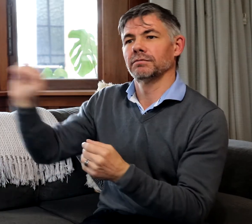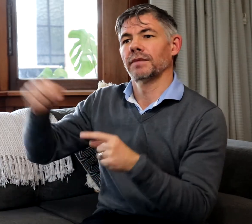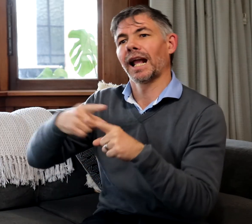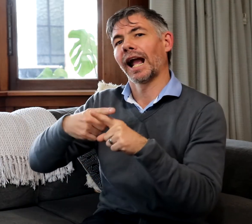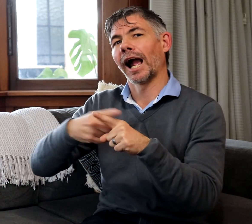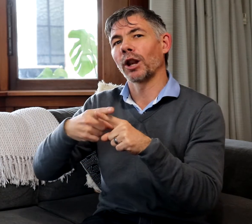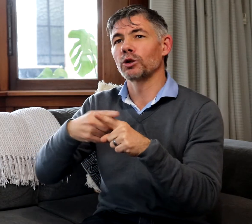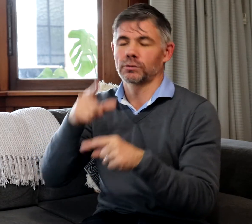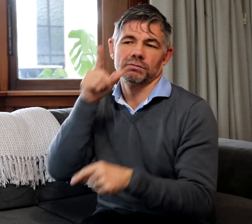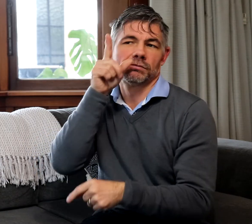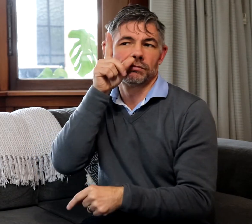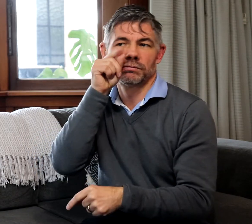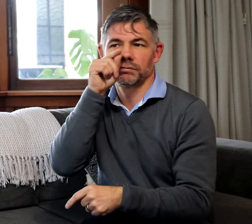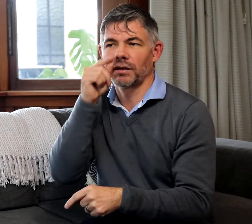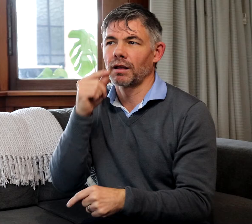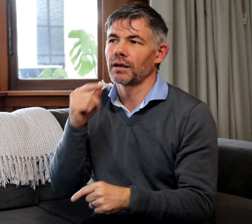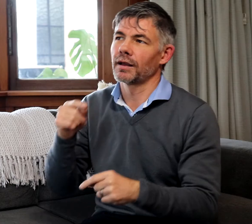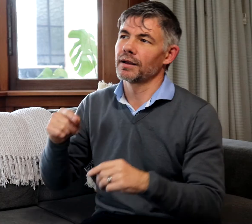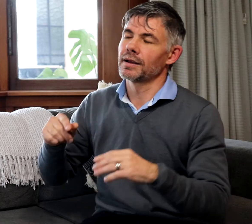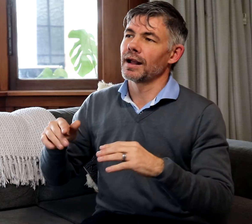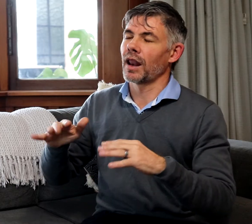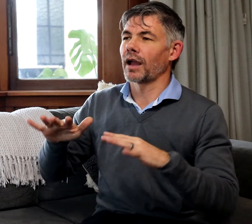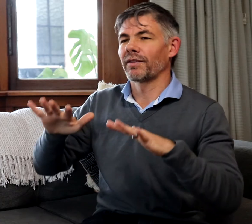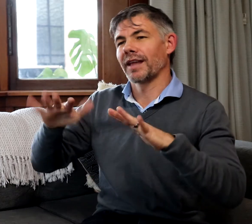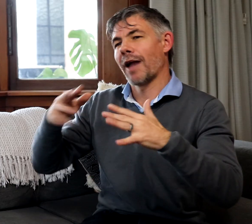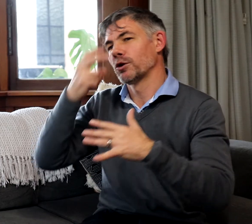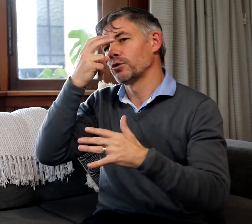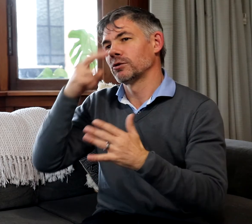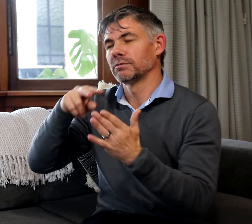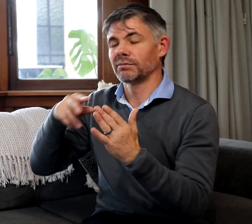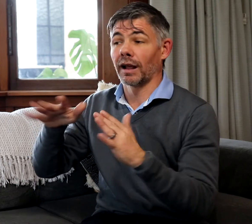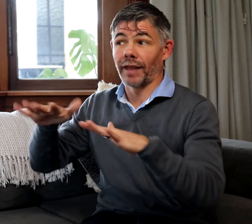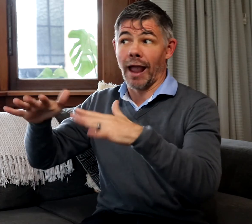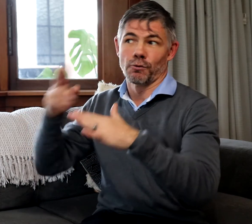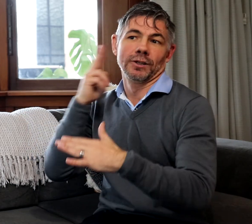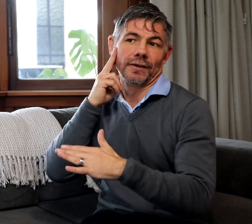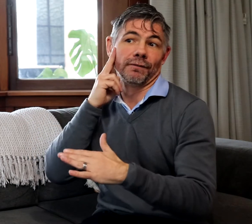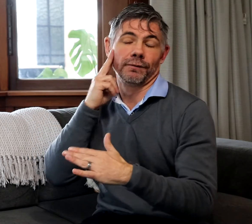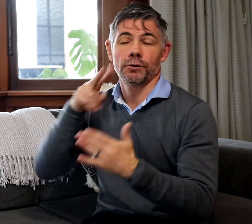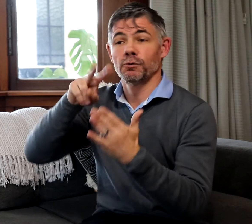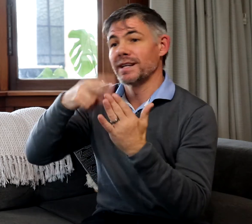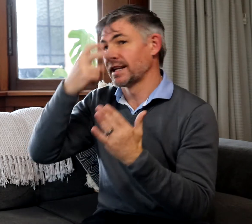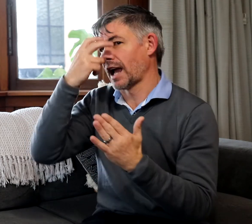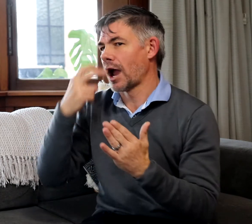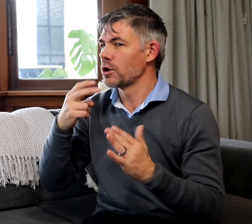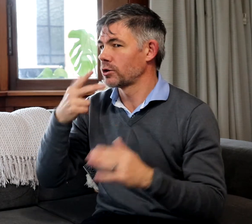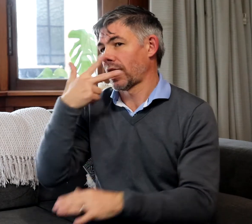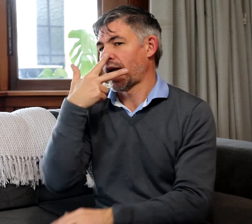They wouldn't have the same literacy ability in English as they would have in use